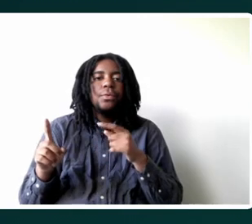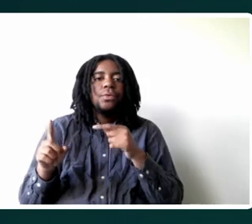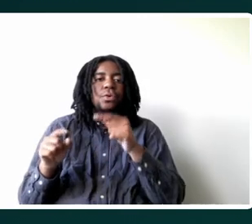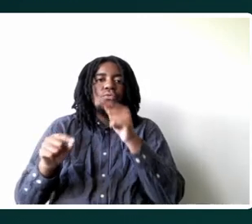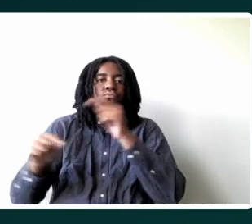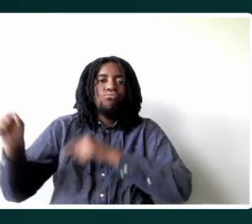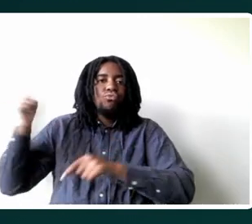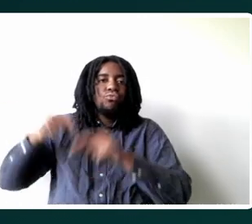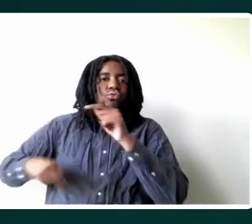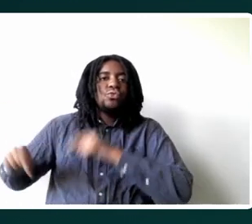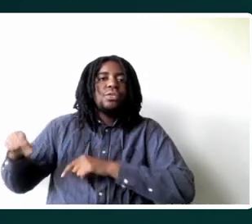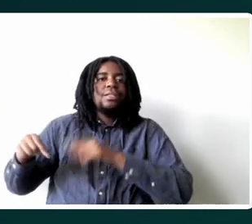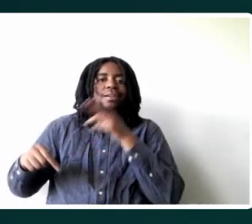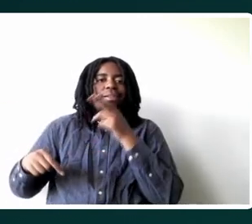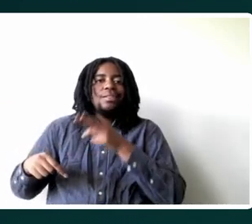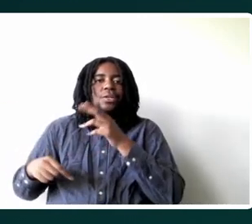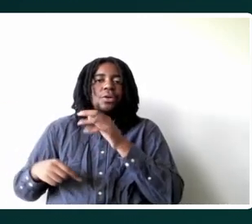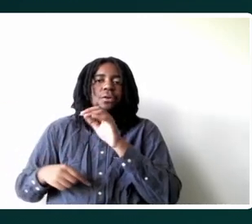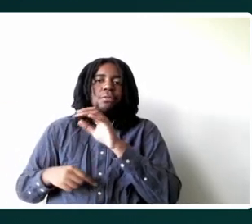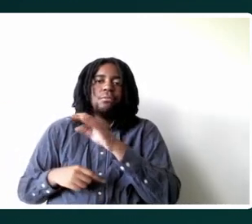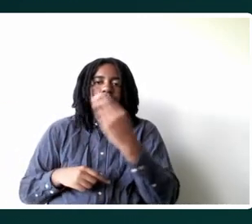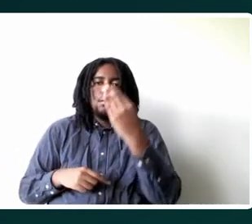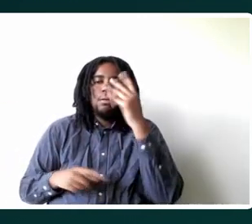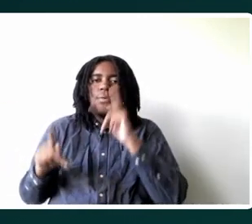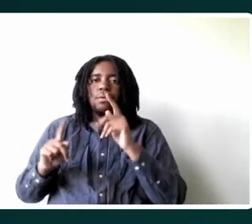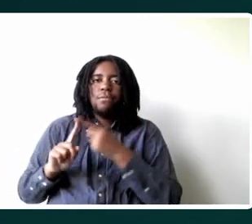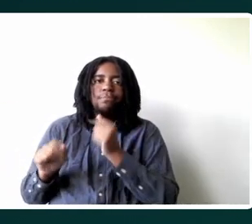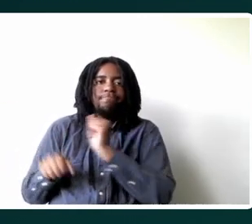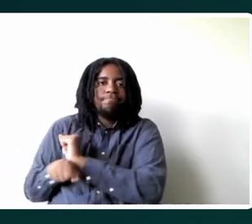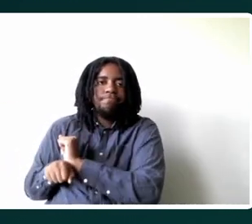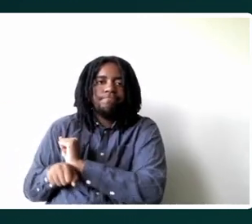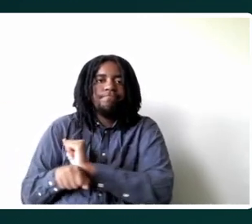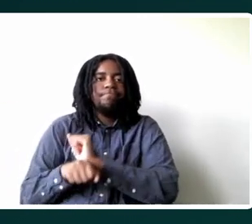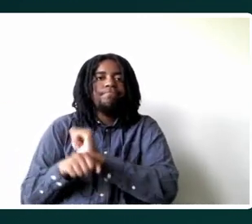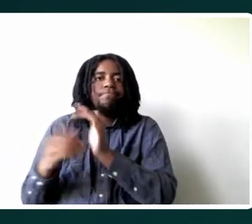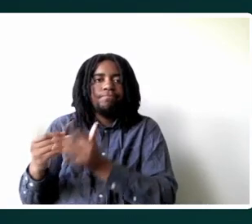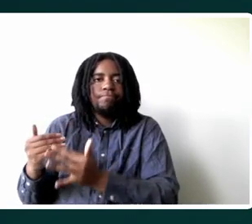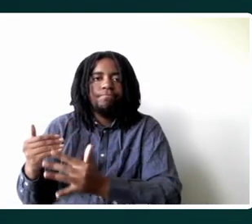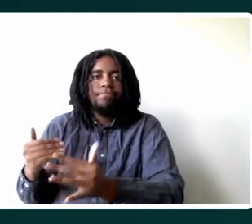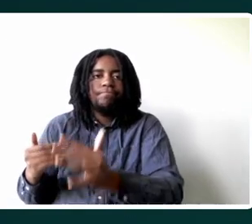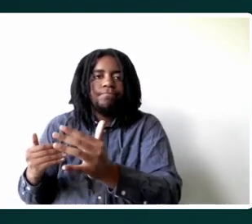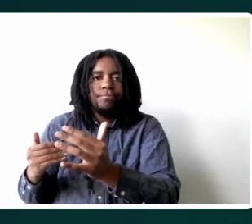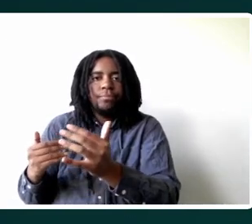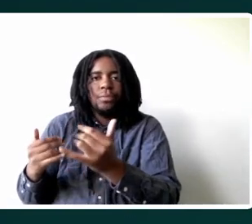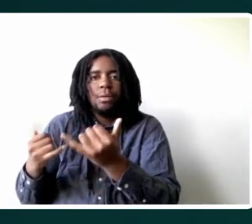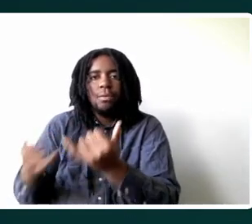from the era of enslavement through the creation of the modern brick schoolhouse.